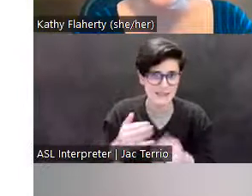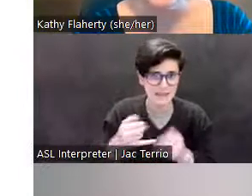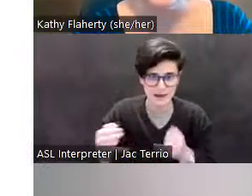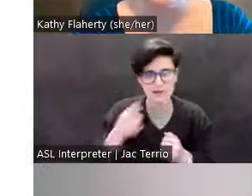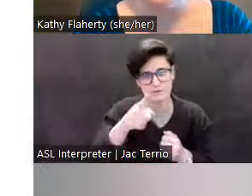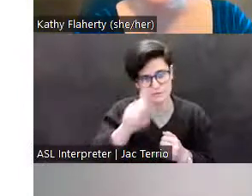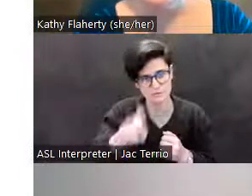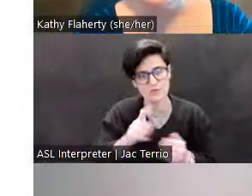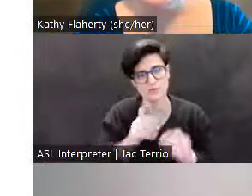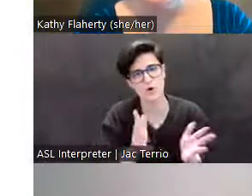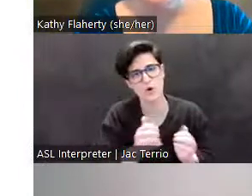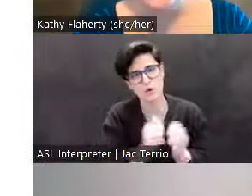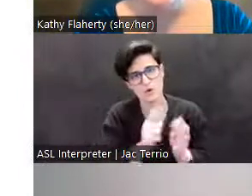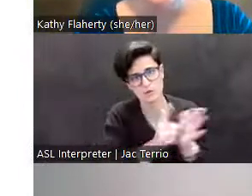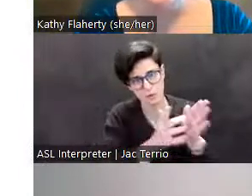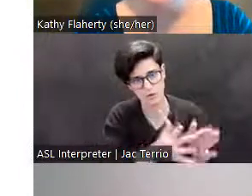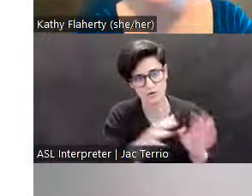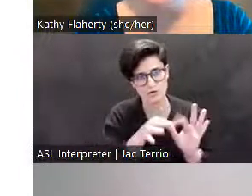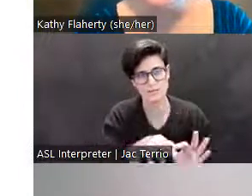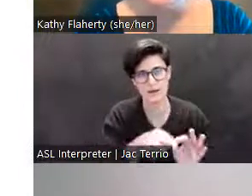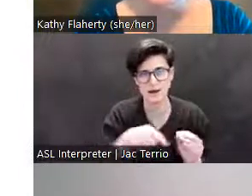case. 15:34:32 And the Powerpoint does include a